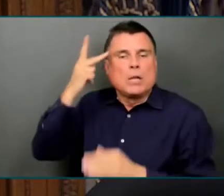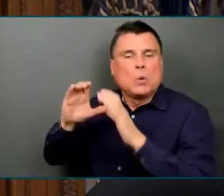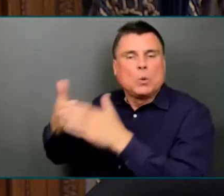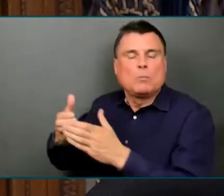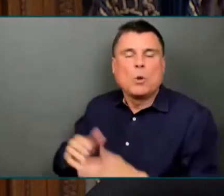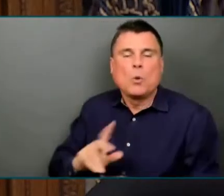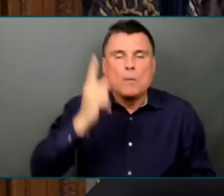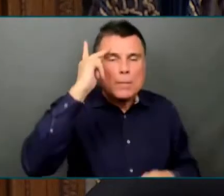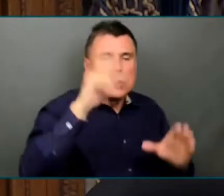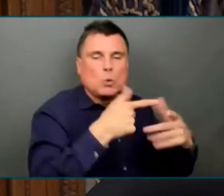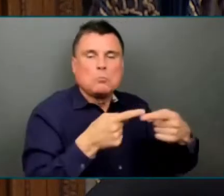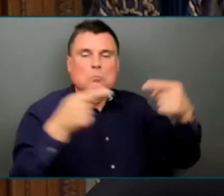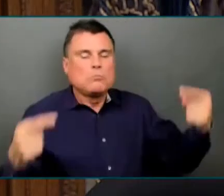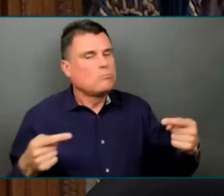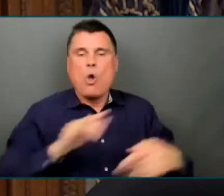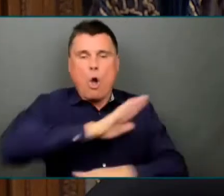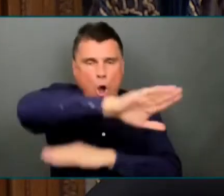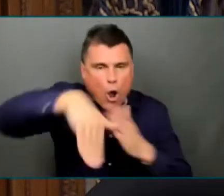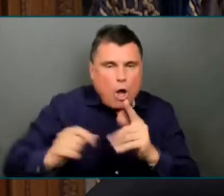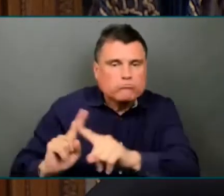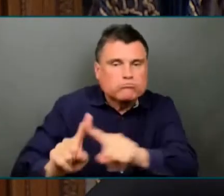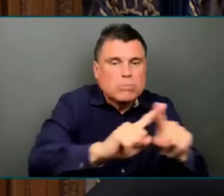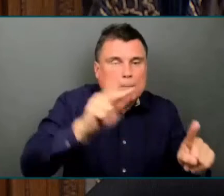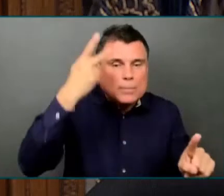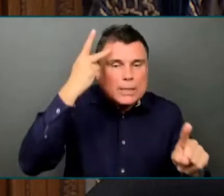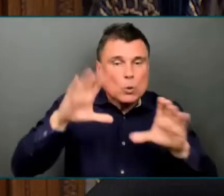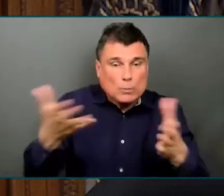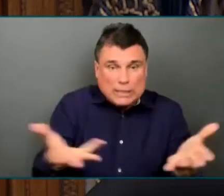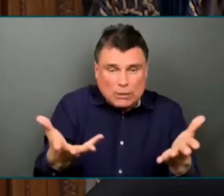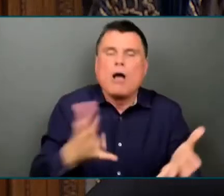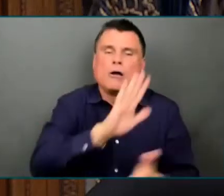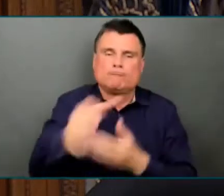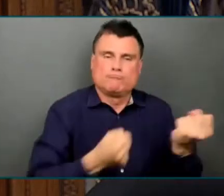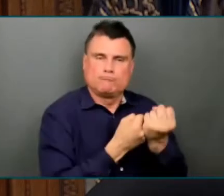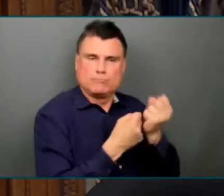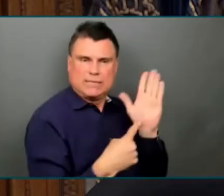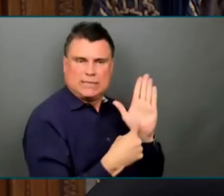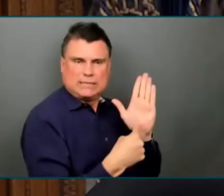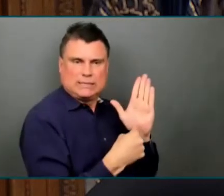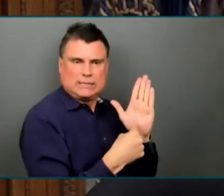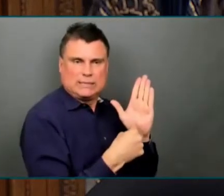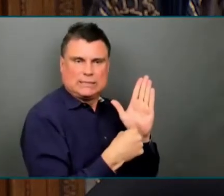completed by a single government alone. The truth is, we will continually need to take steps to